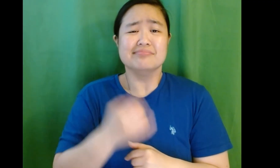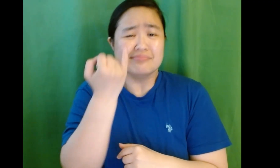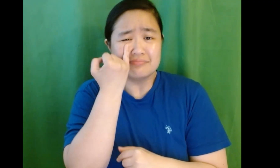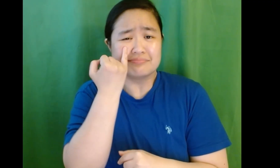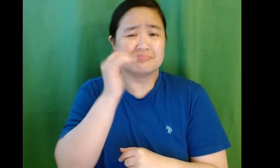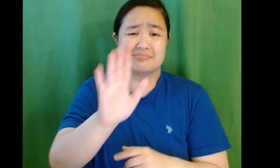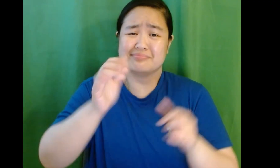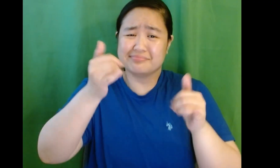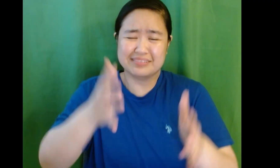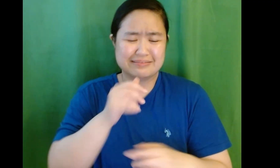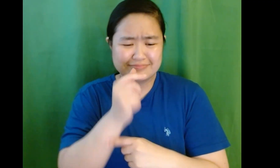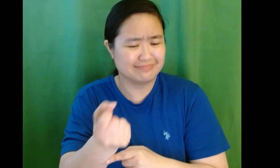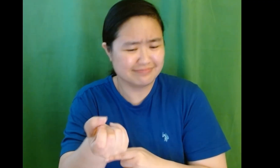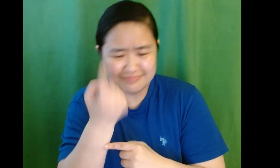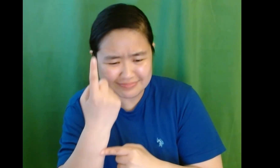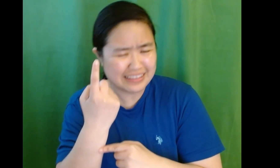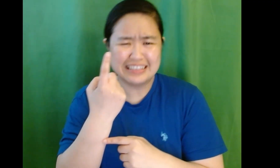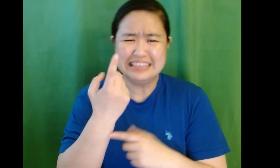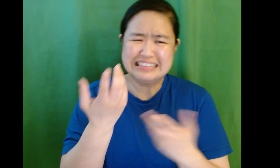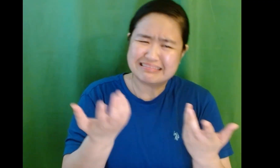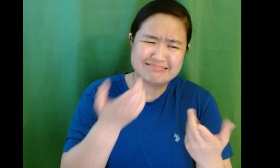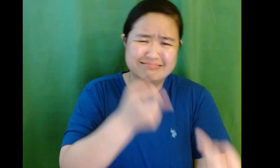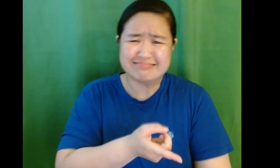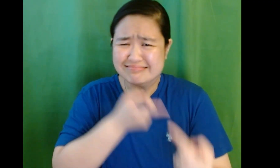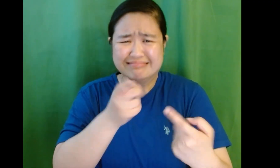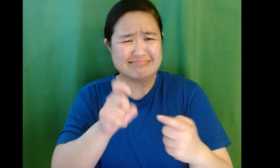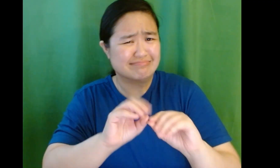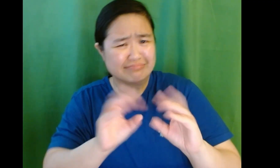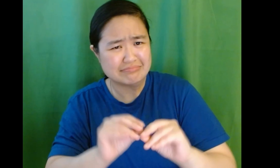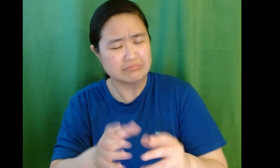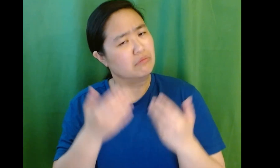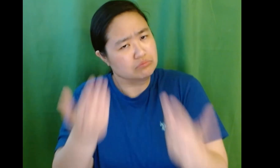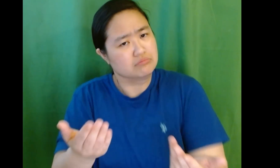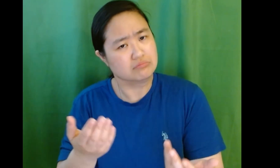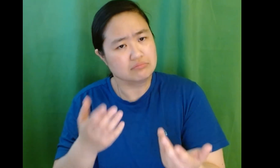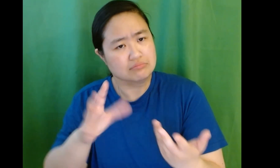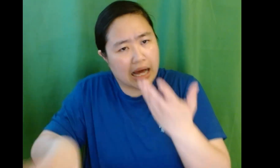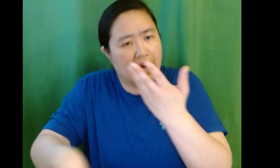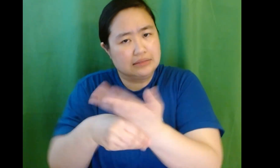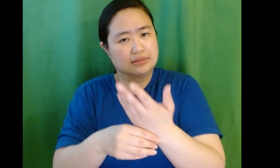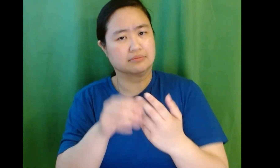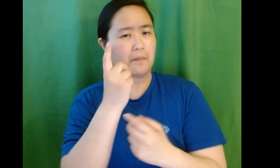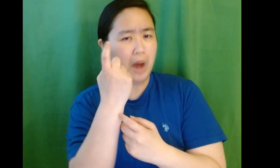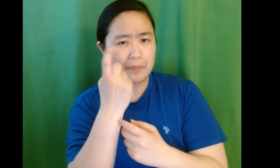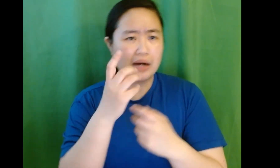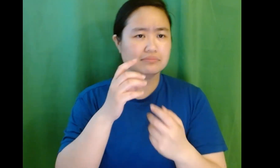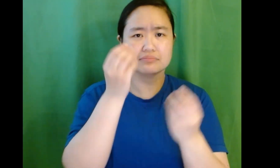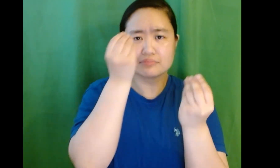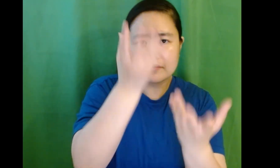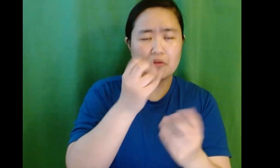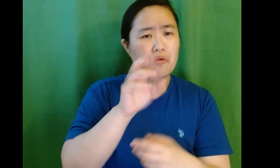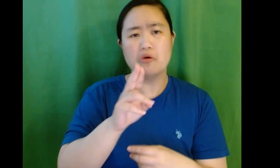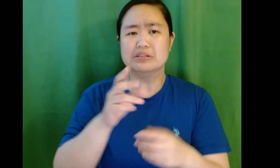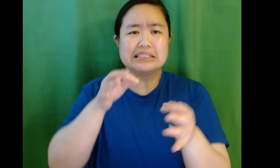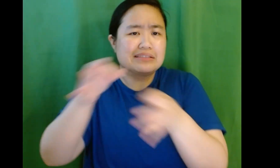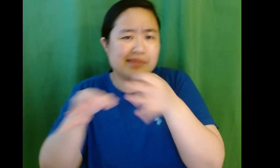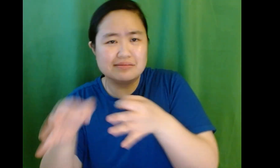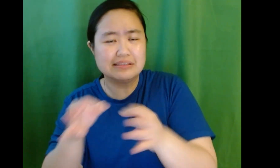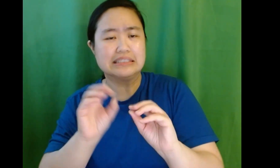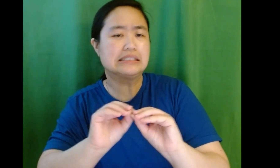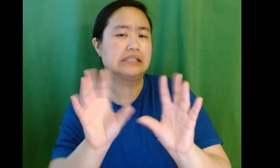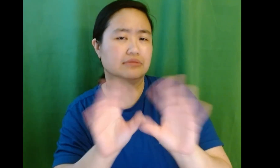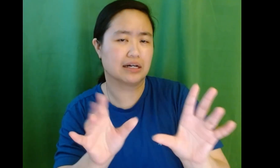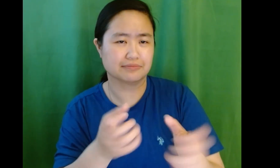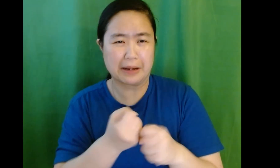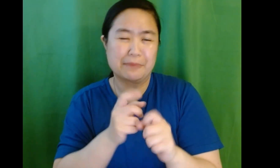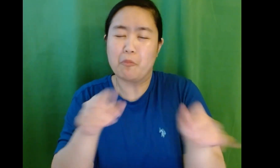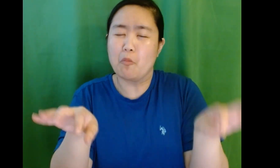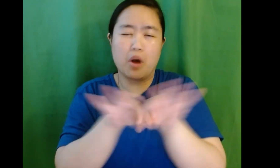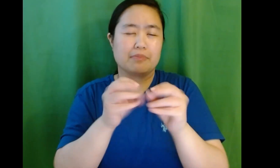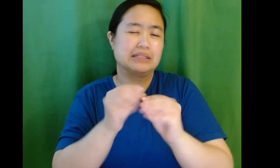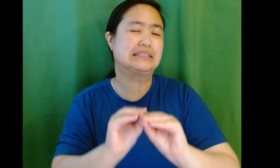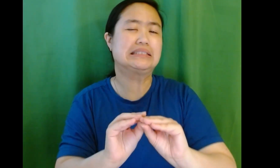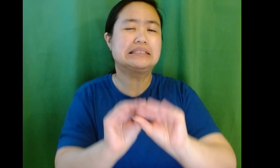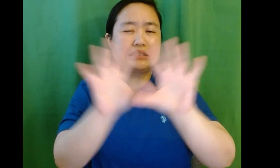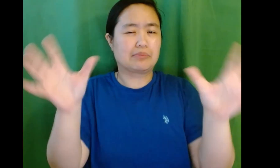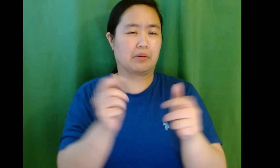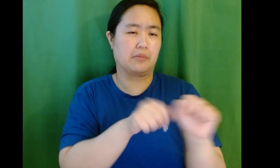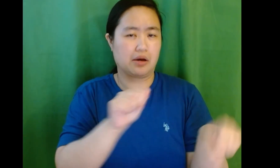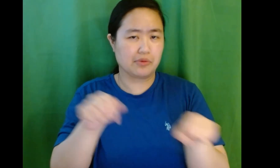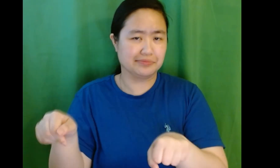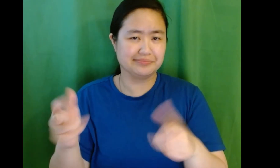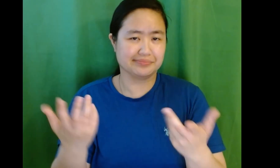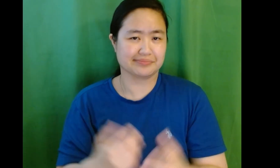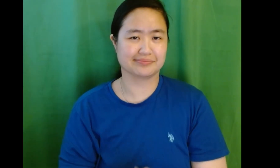If your players have a hard time understanding what’s going on, add another paint stroke to make it more clear.